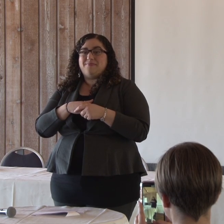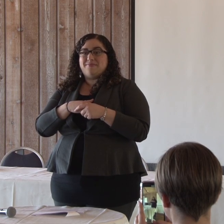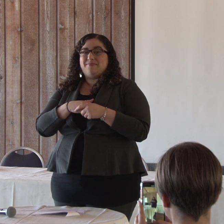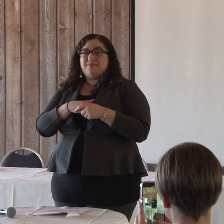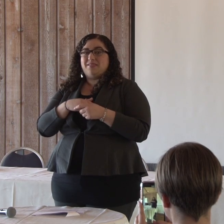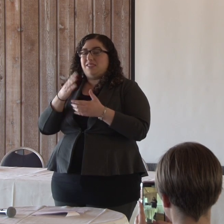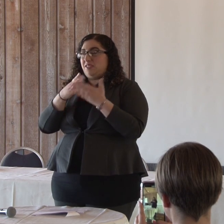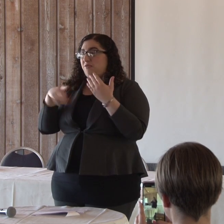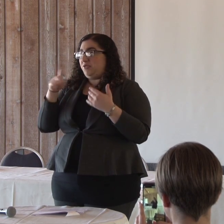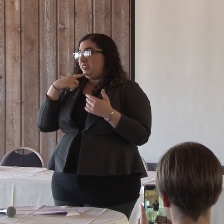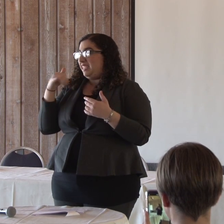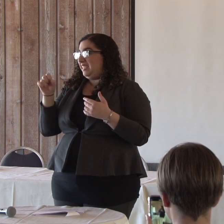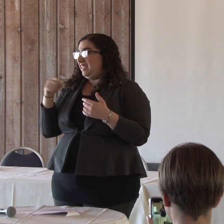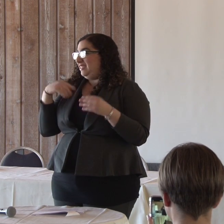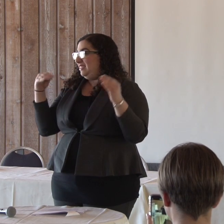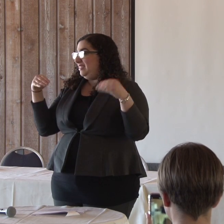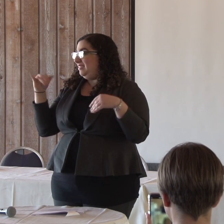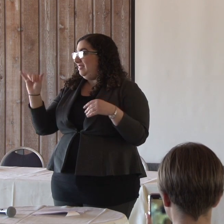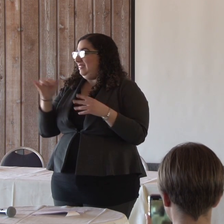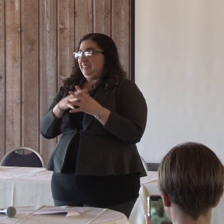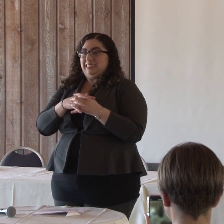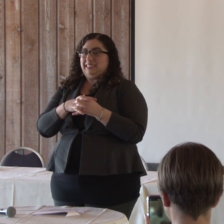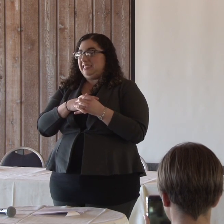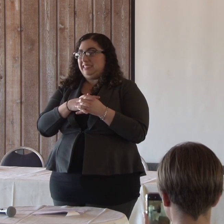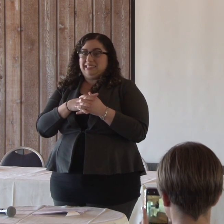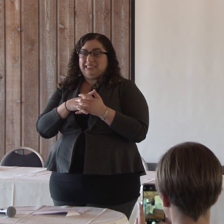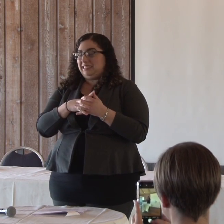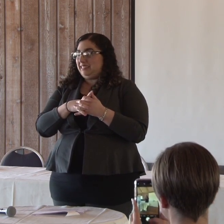to the side to a screen to see sign language.